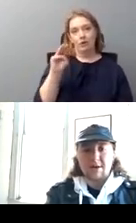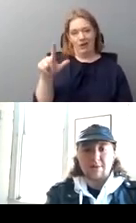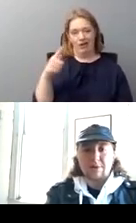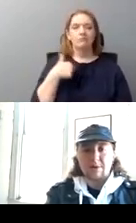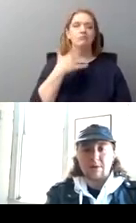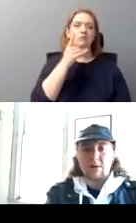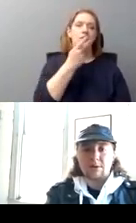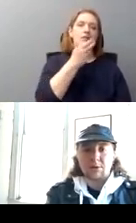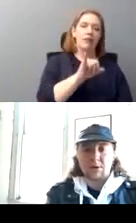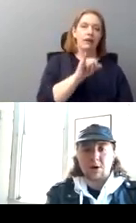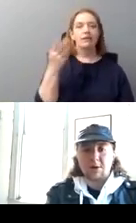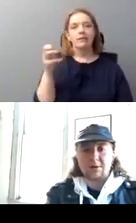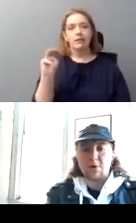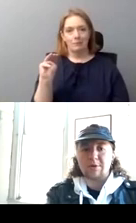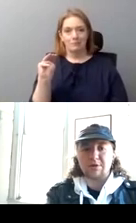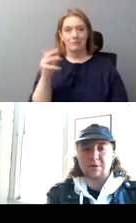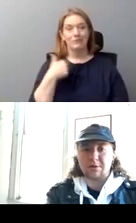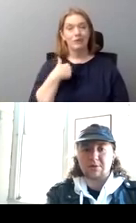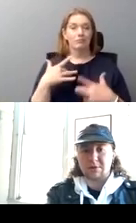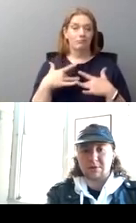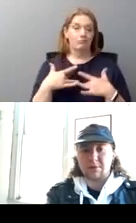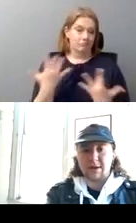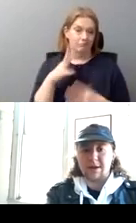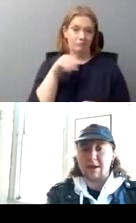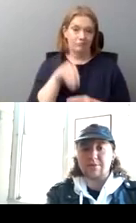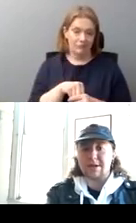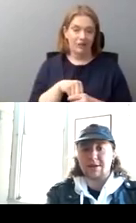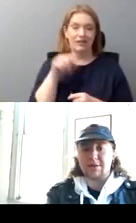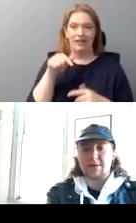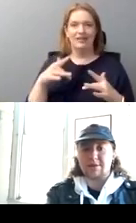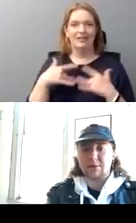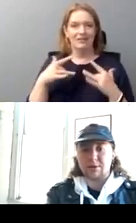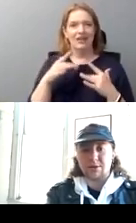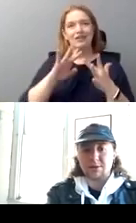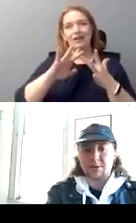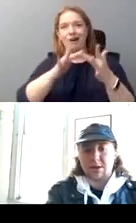to be part of the Historic Artists Home Studios virtual event, and be here giving this tour.